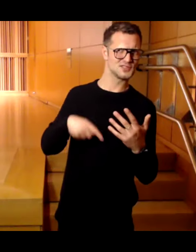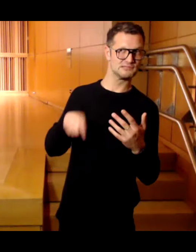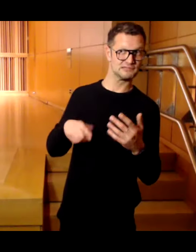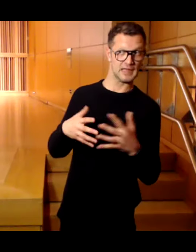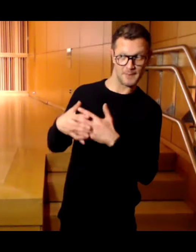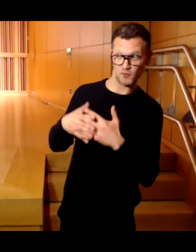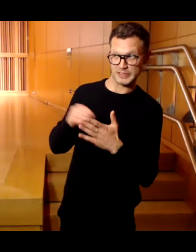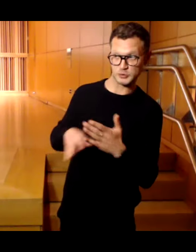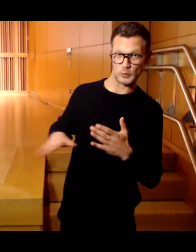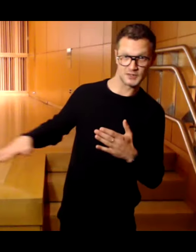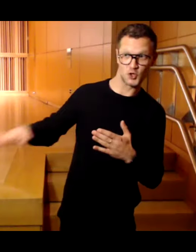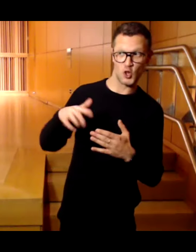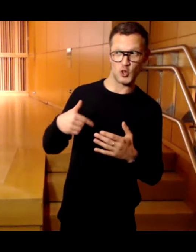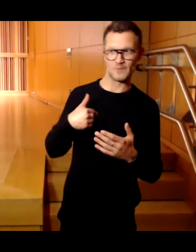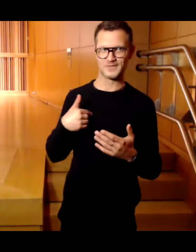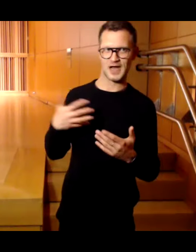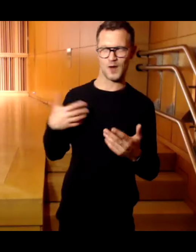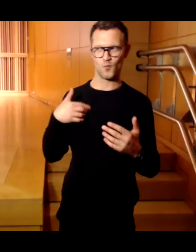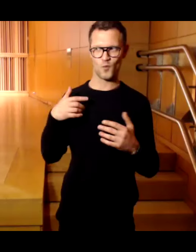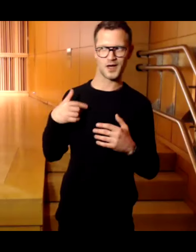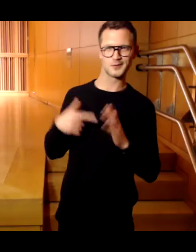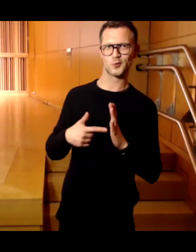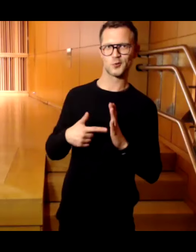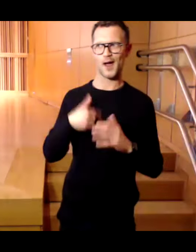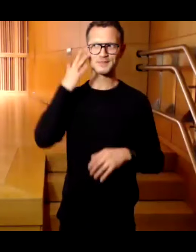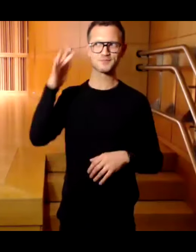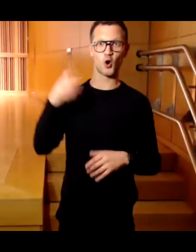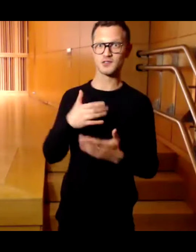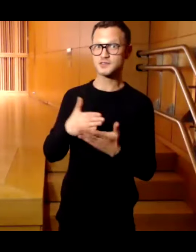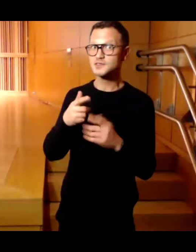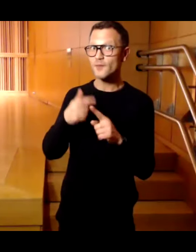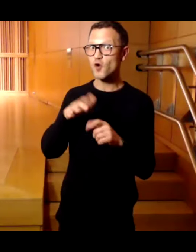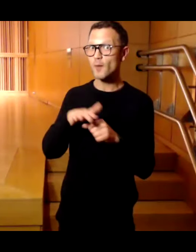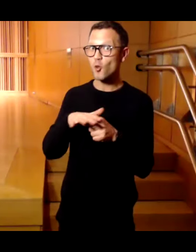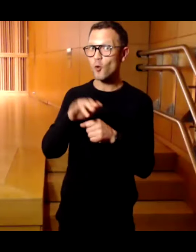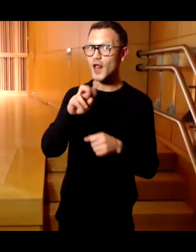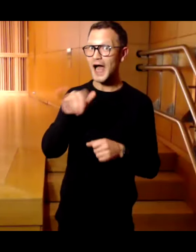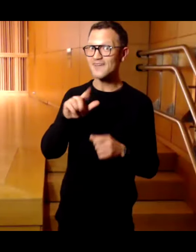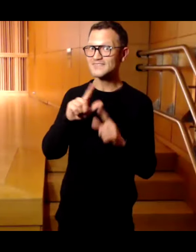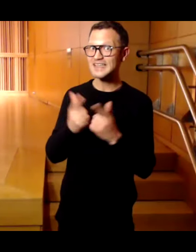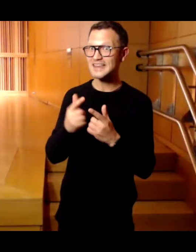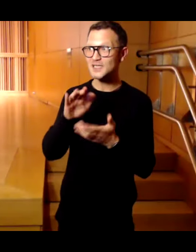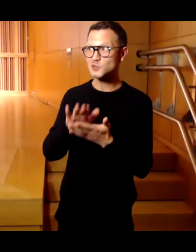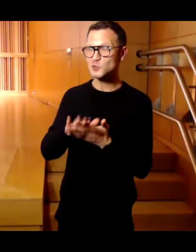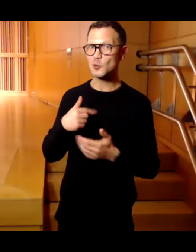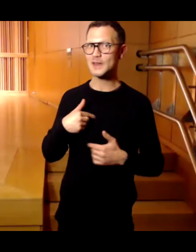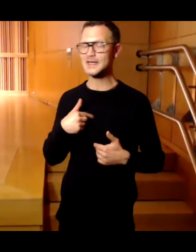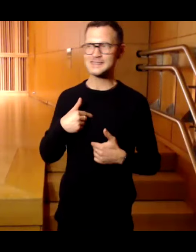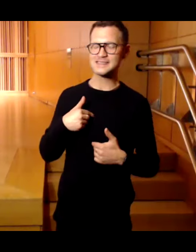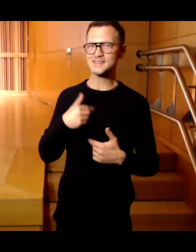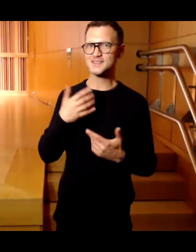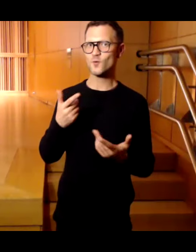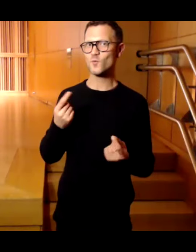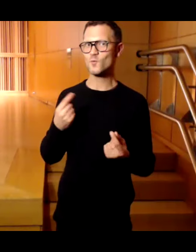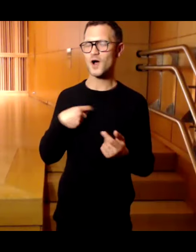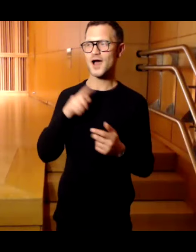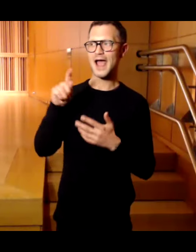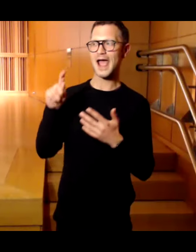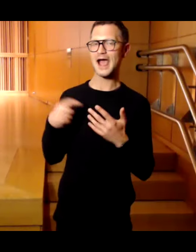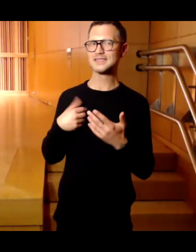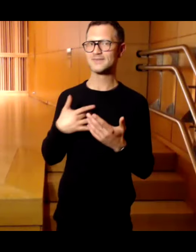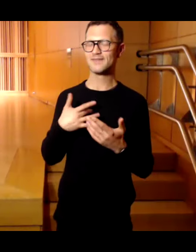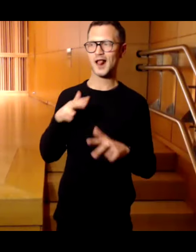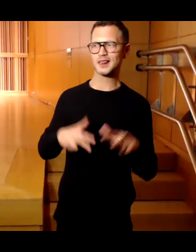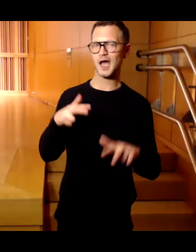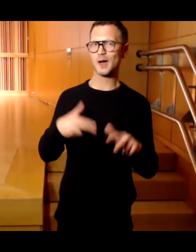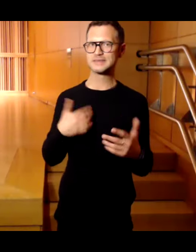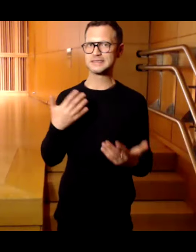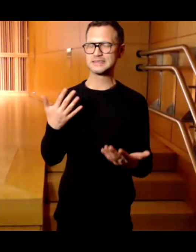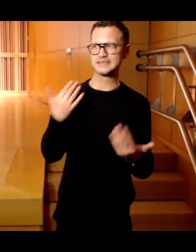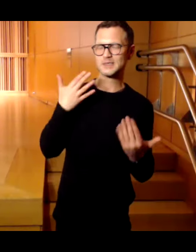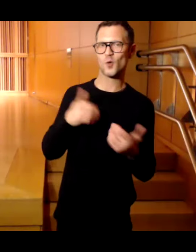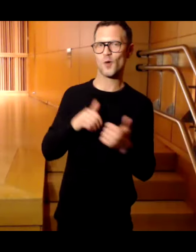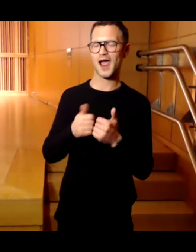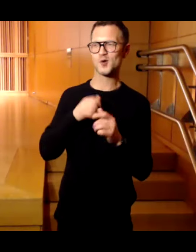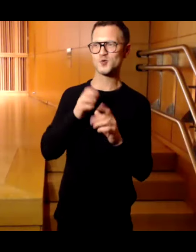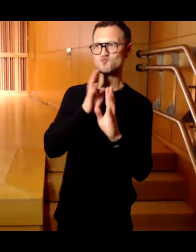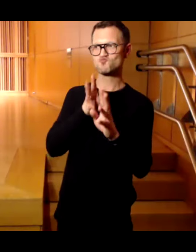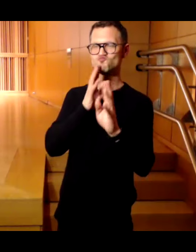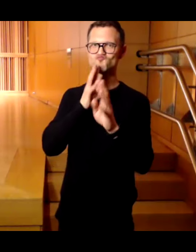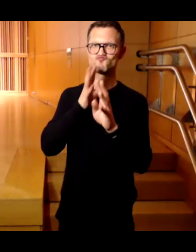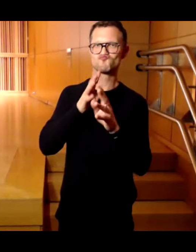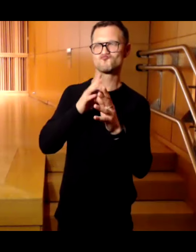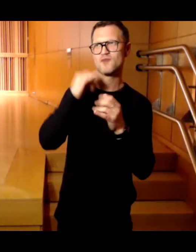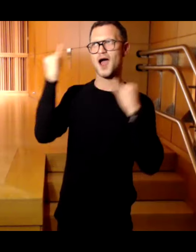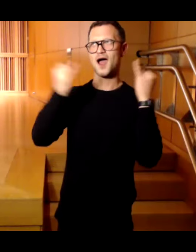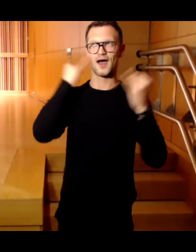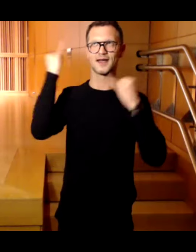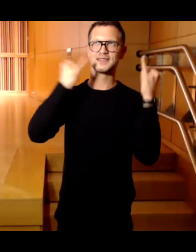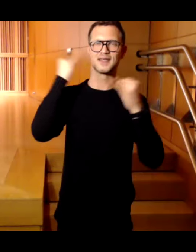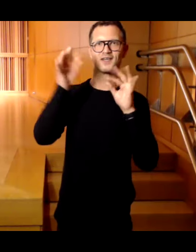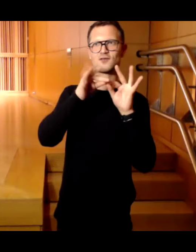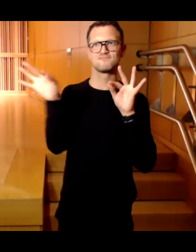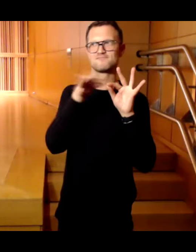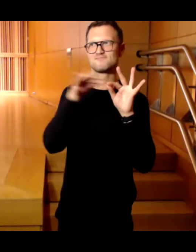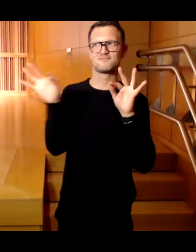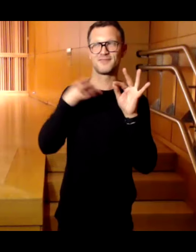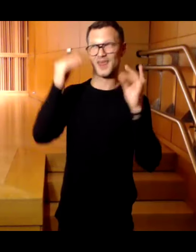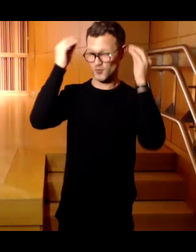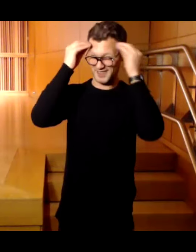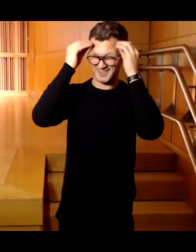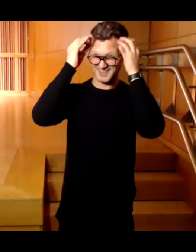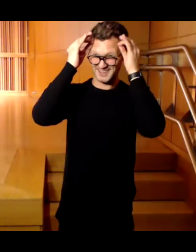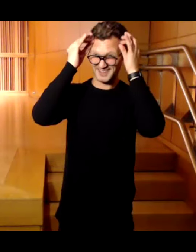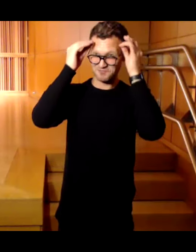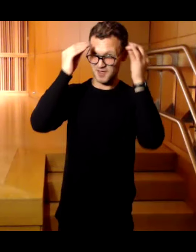Some even from the local Ivy League. I was pretty sure that I had nothing smart to say, because I thought I was too clumsy, and didn't quite know how to articulate all those big ideas that were warring in my head and pleading to be let out.